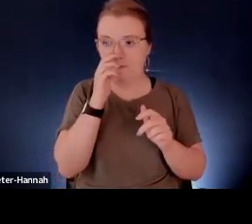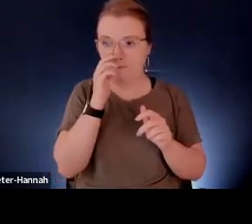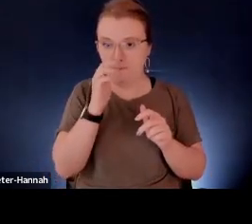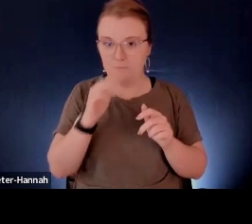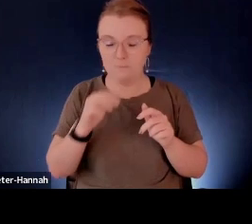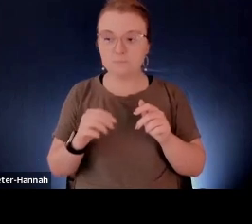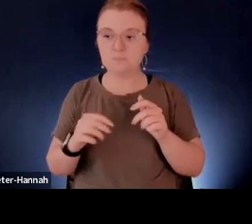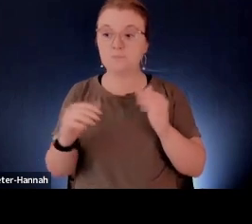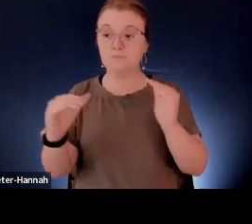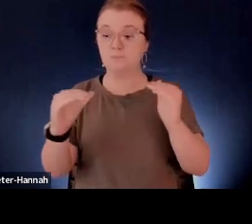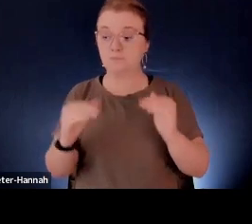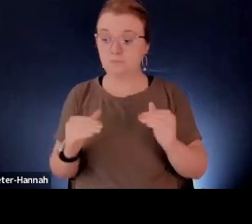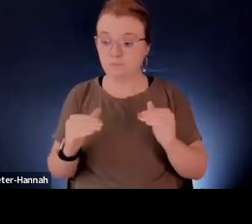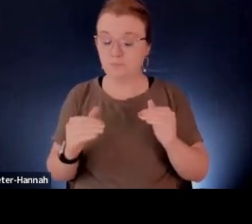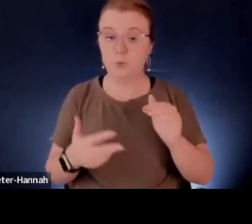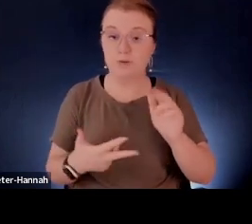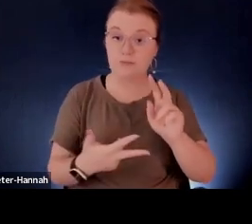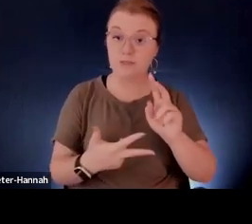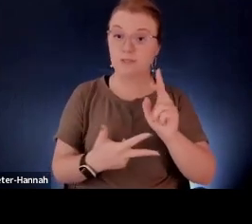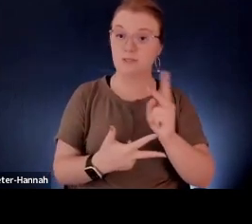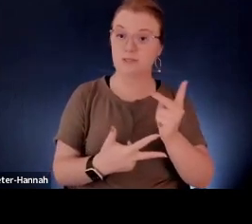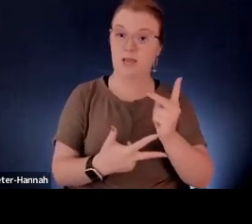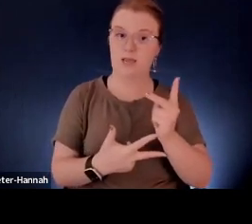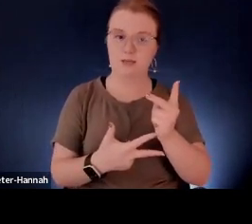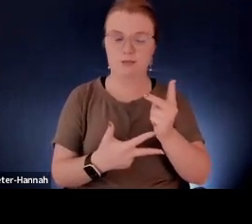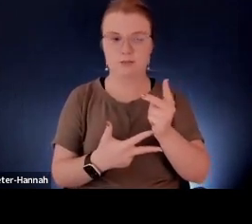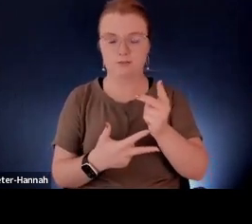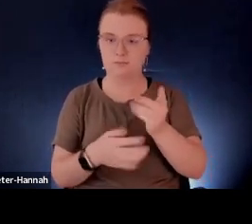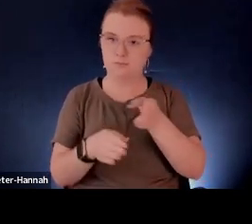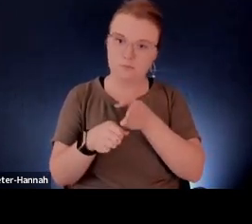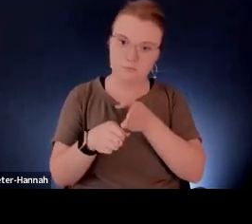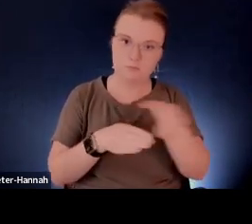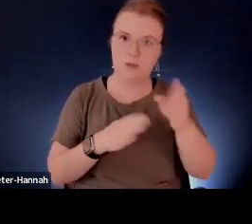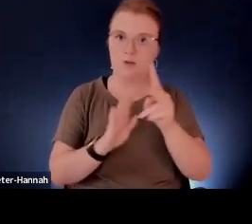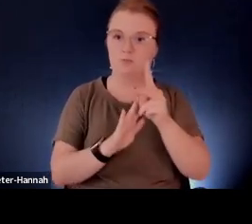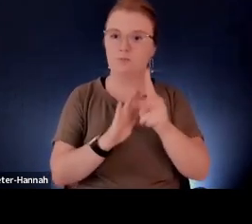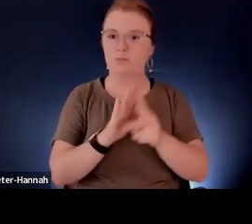the second main principle of UDL, which is representation.